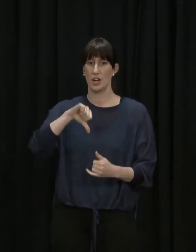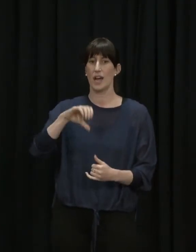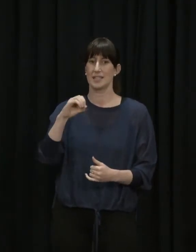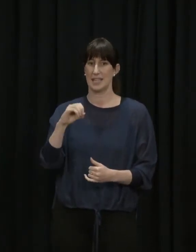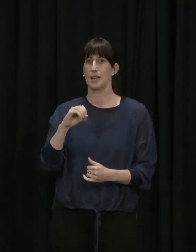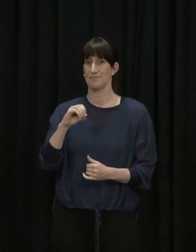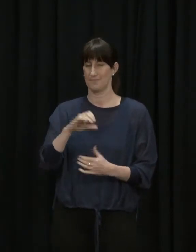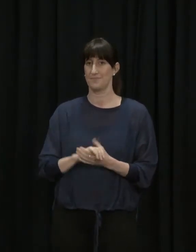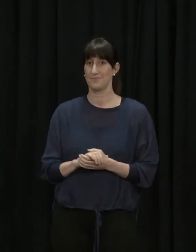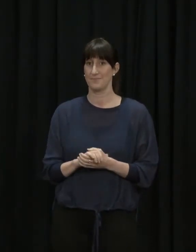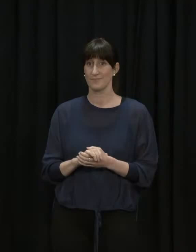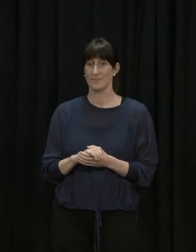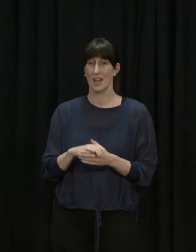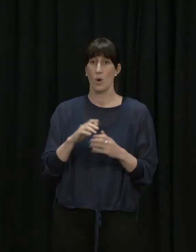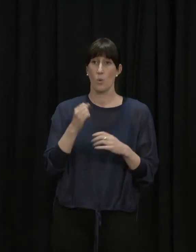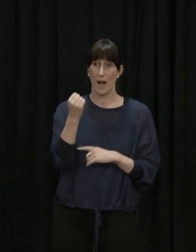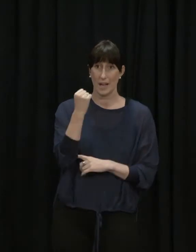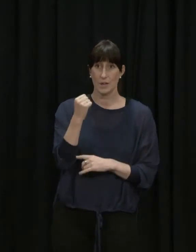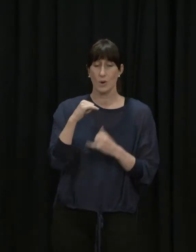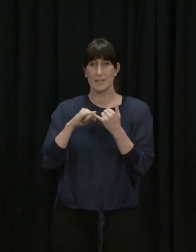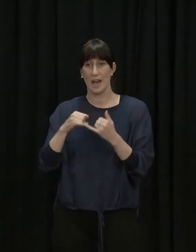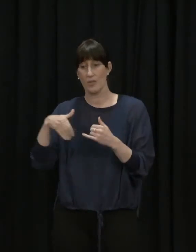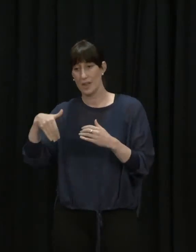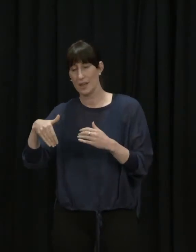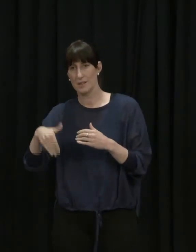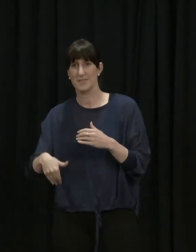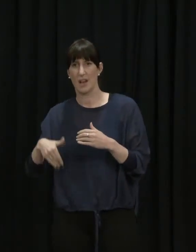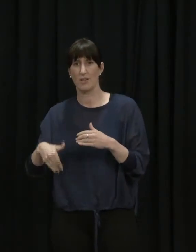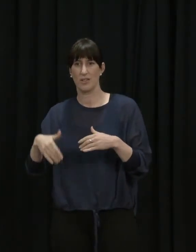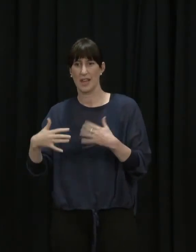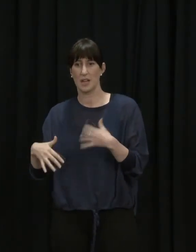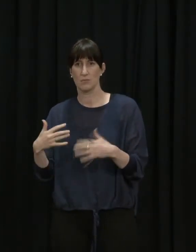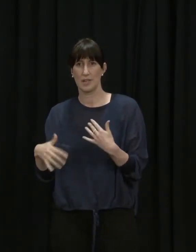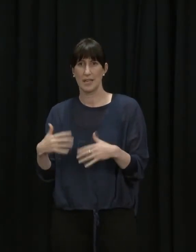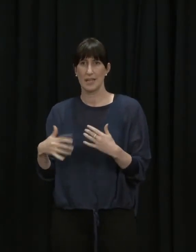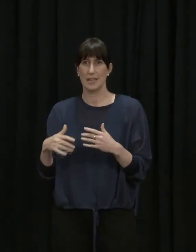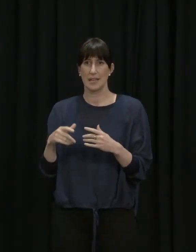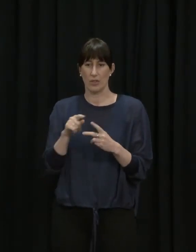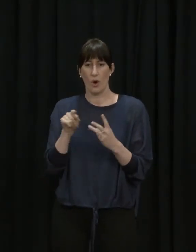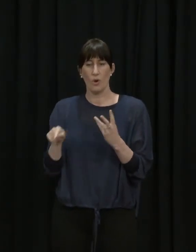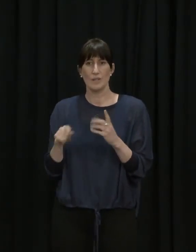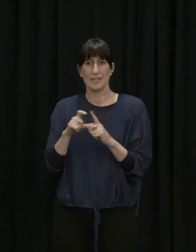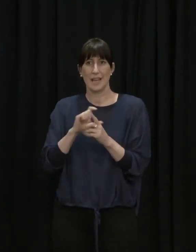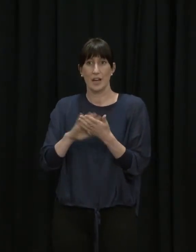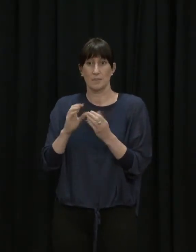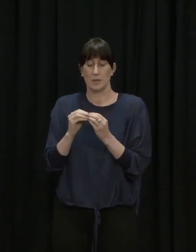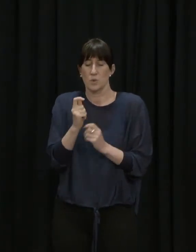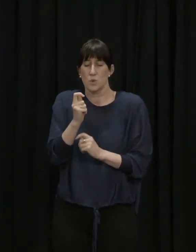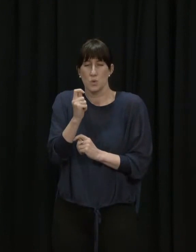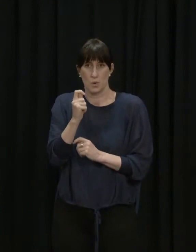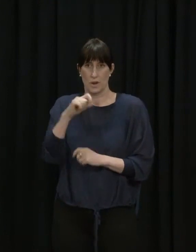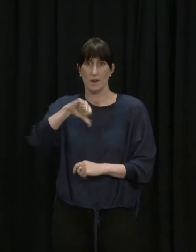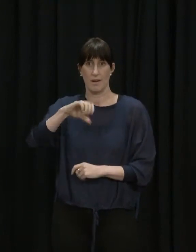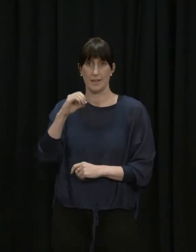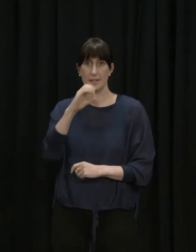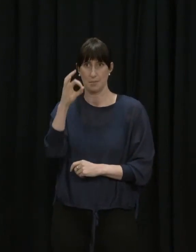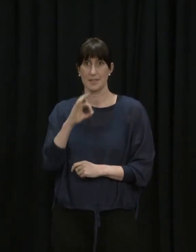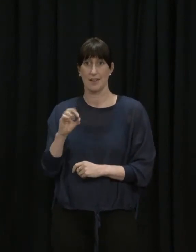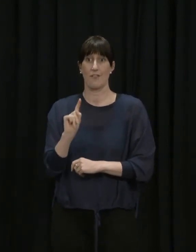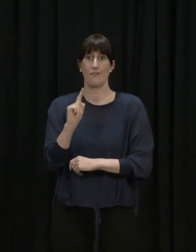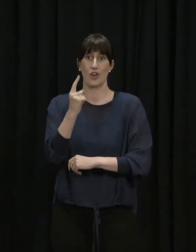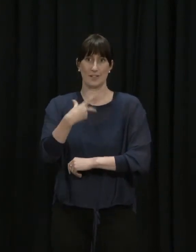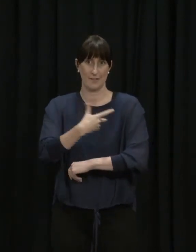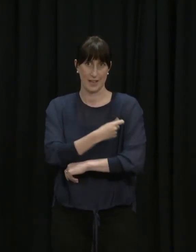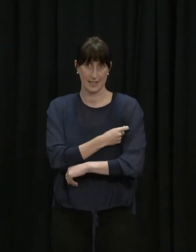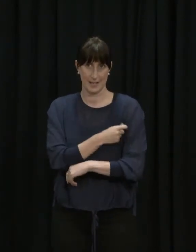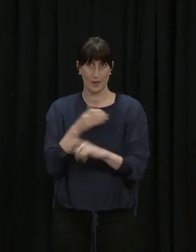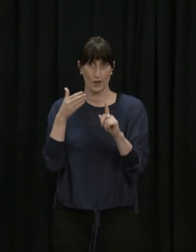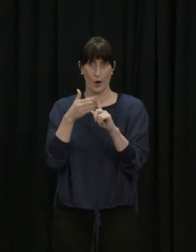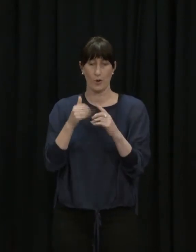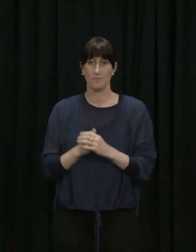92% and southern on 90% overal.